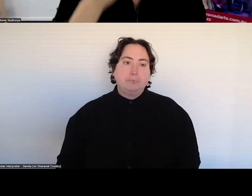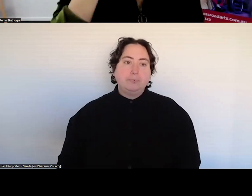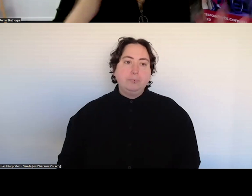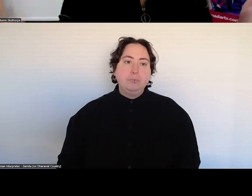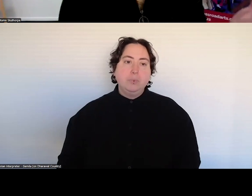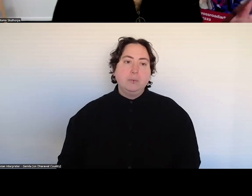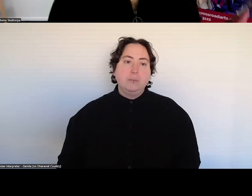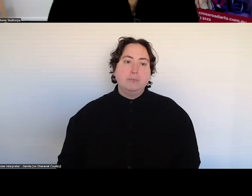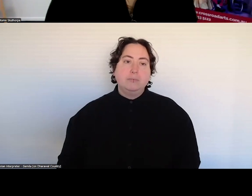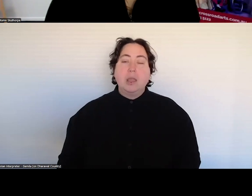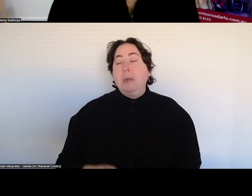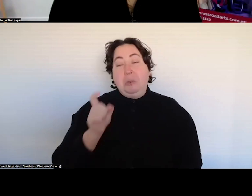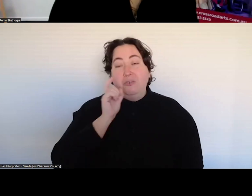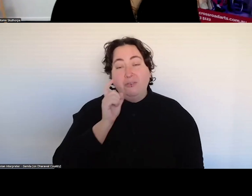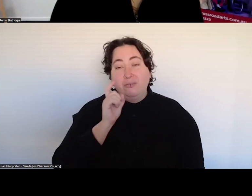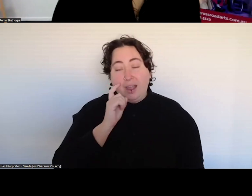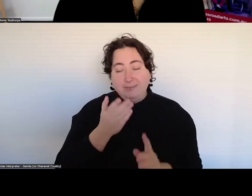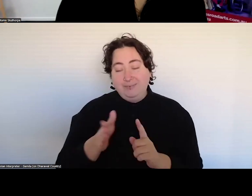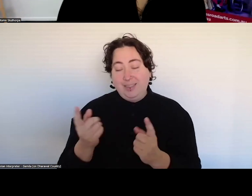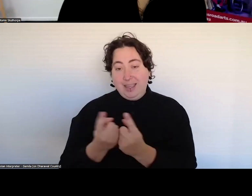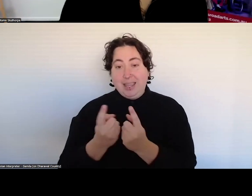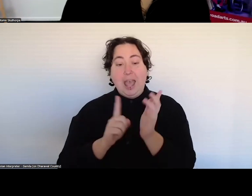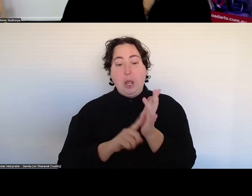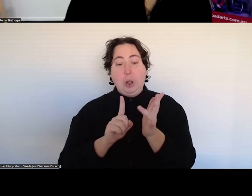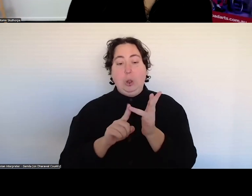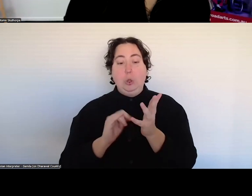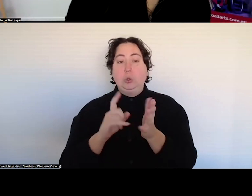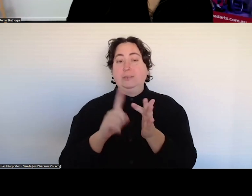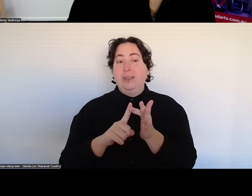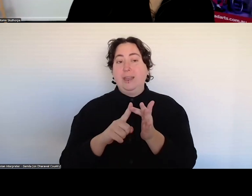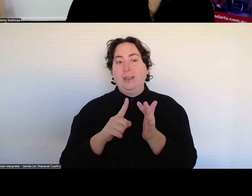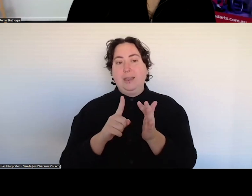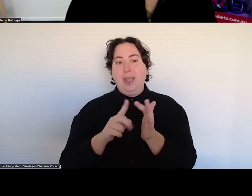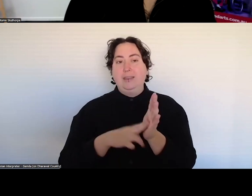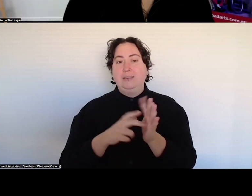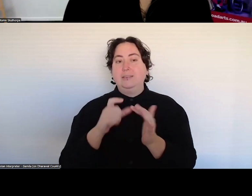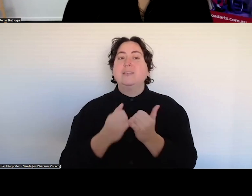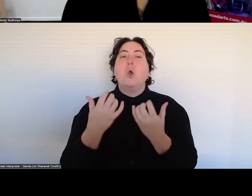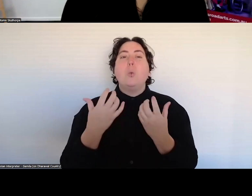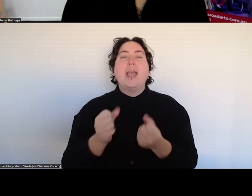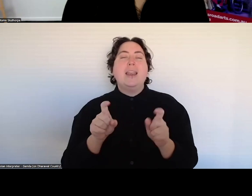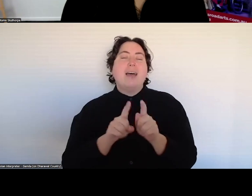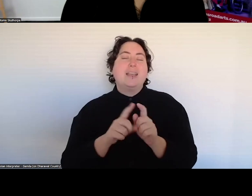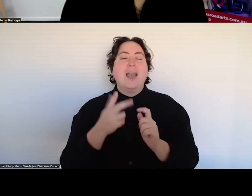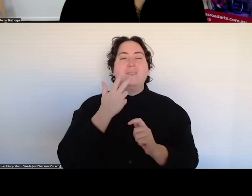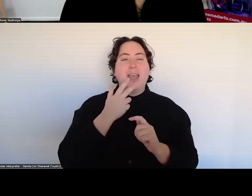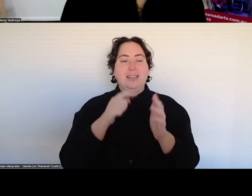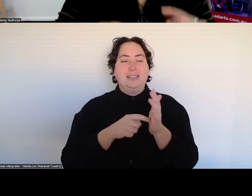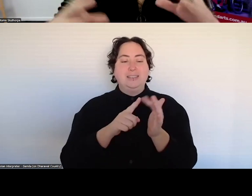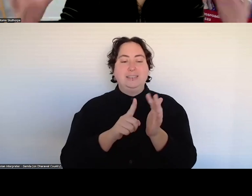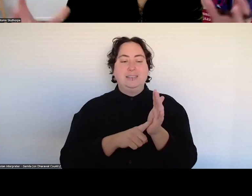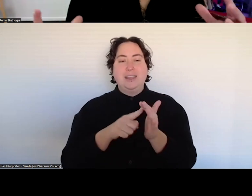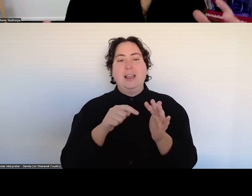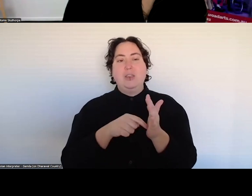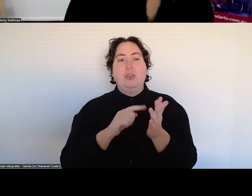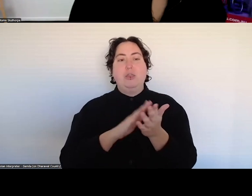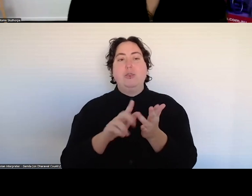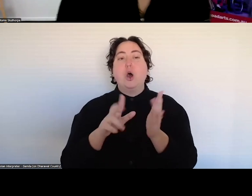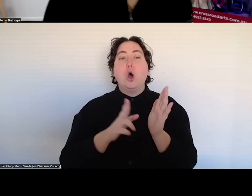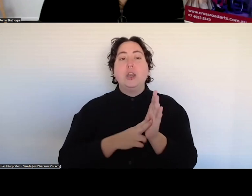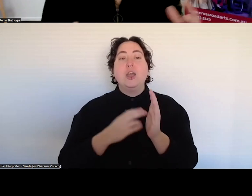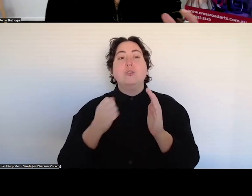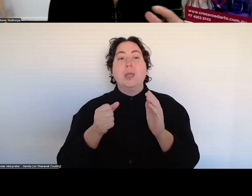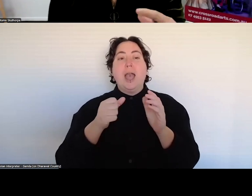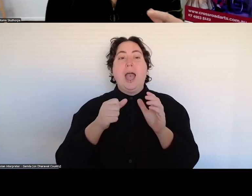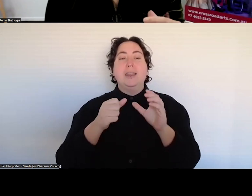Just a funny thing we did, we decided to host a fake telethon. Milestones had to be reached.